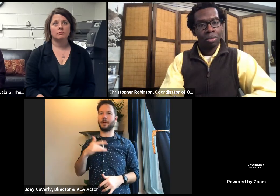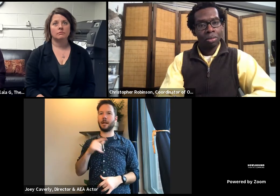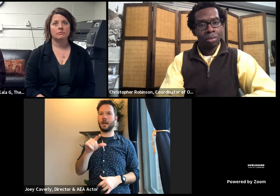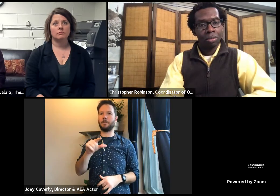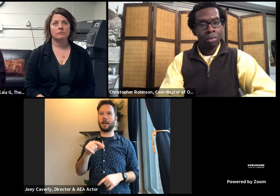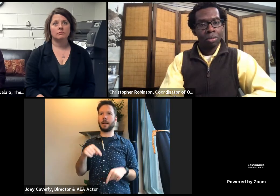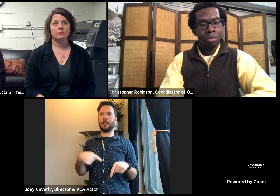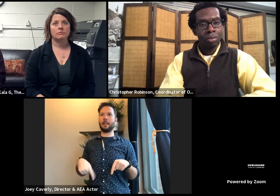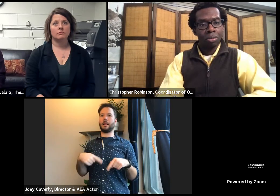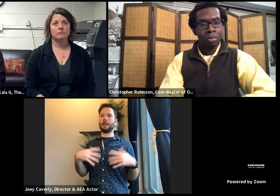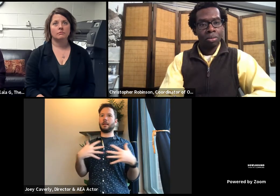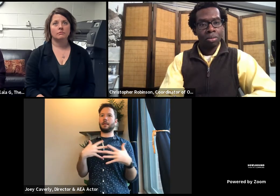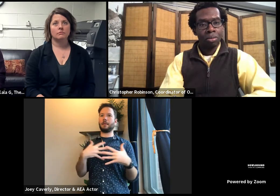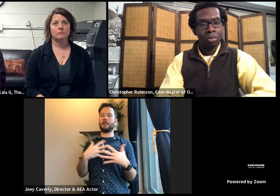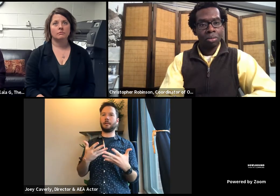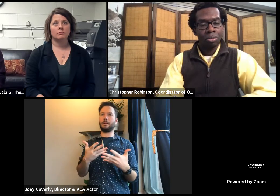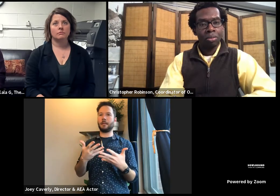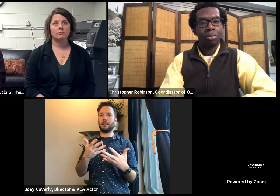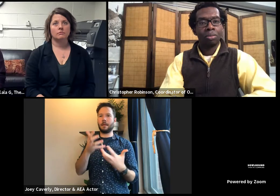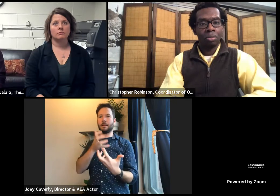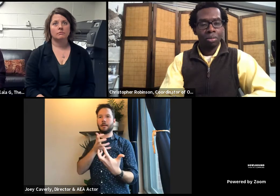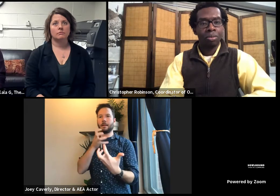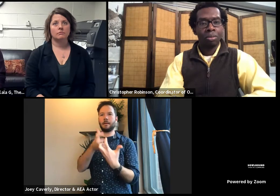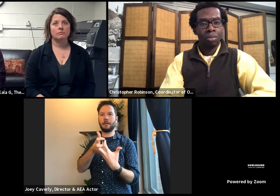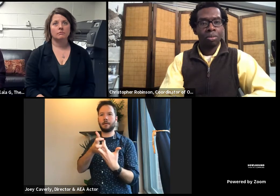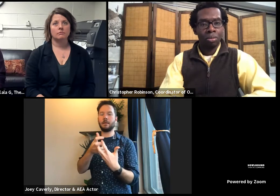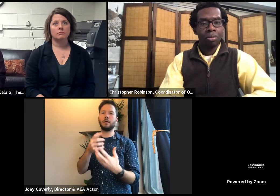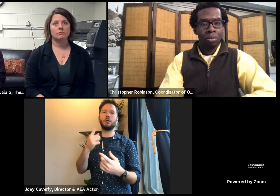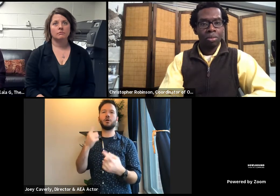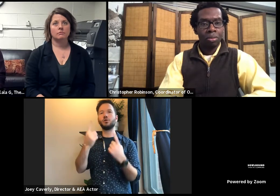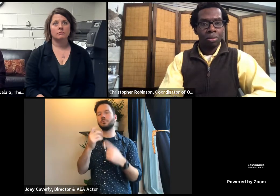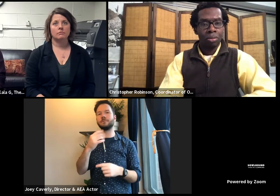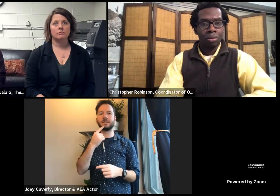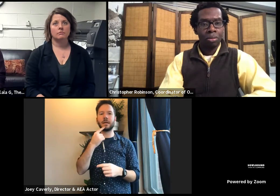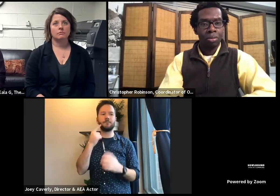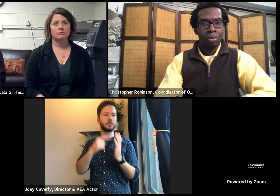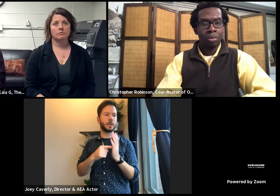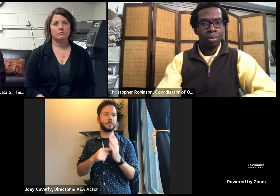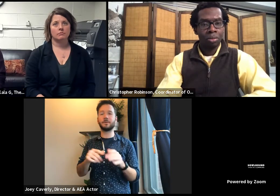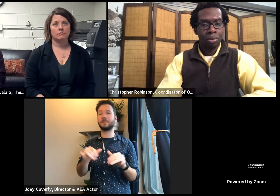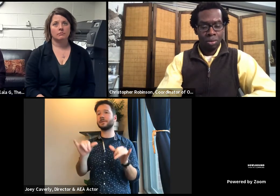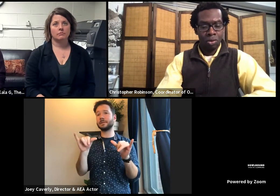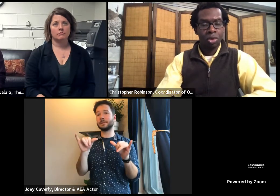There may be some accessibility requests that a theater company might be be hesitant or apprehensive to providing.